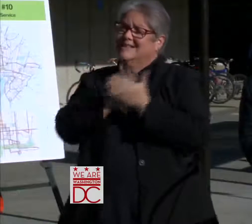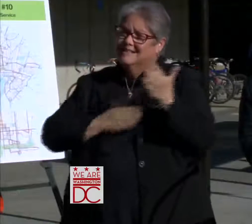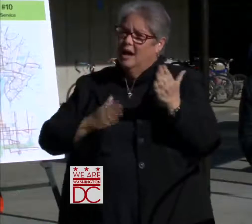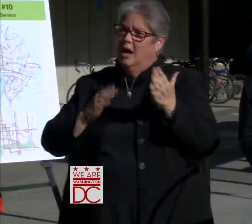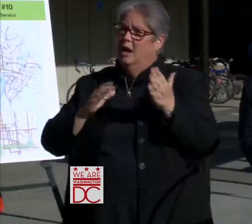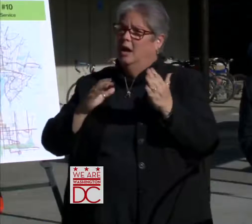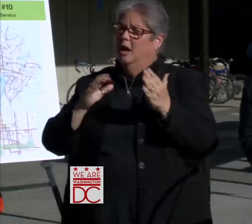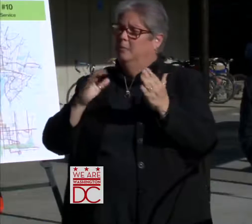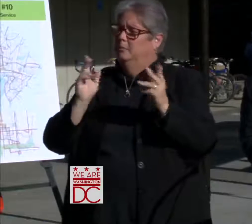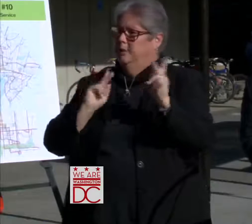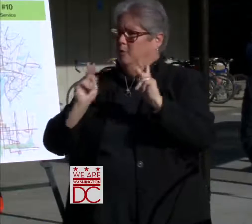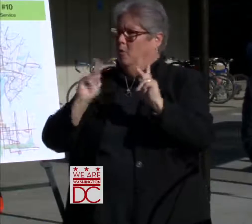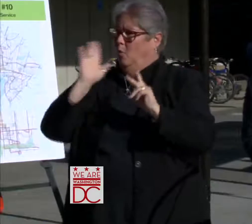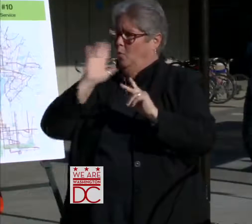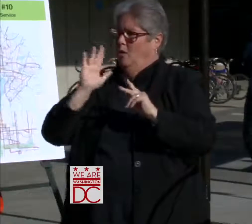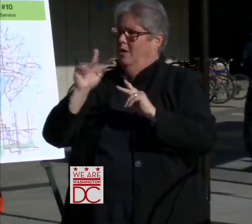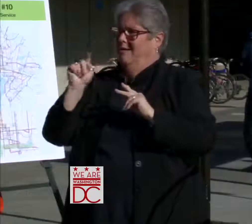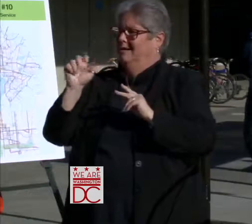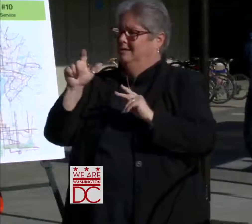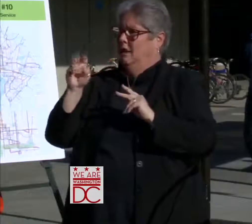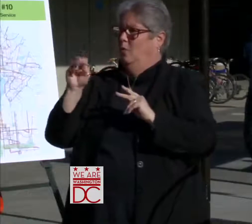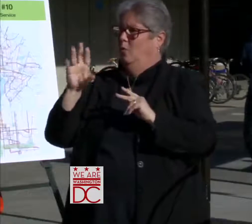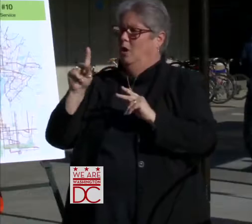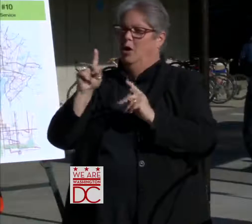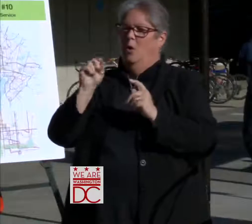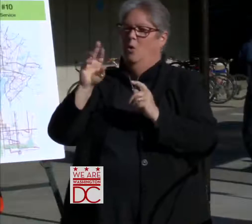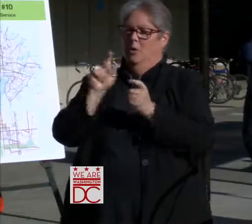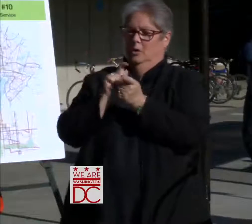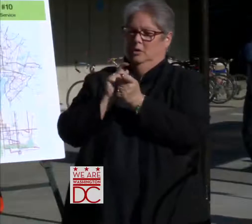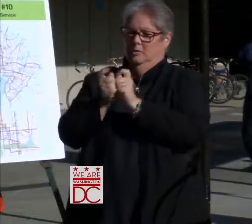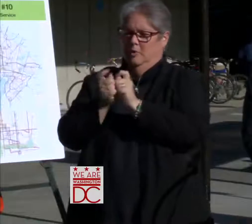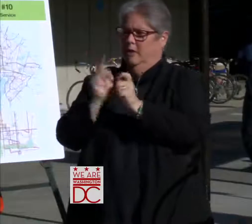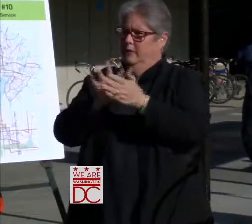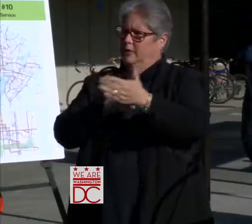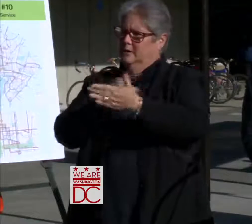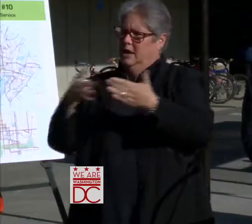TELEWORK OR MODIFY THEIR SCHEDULES TO TRAVEL AT OFF-PEAK